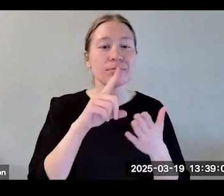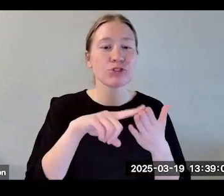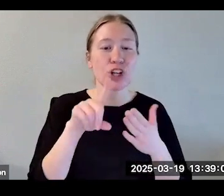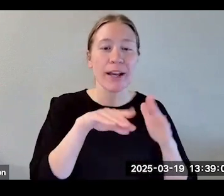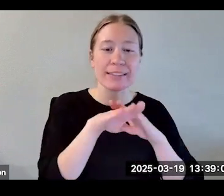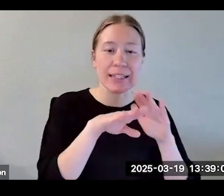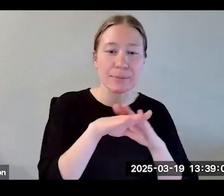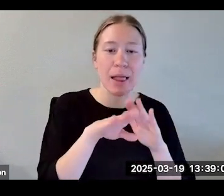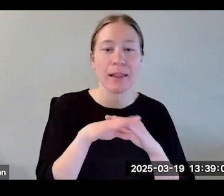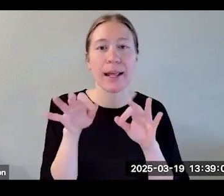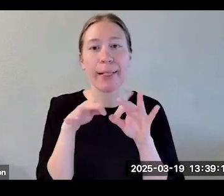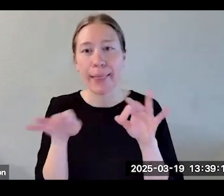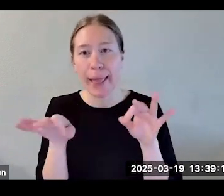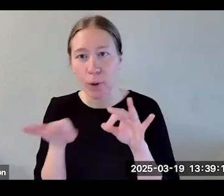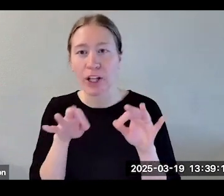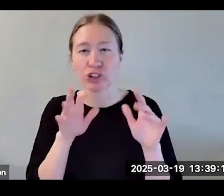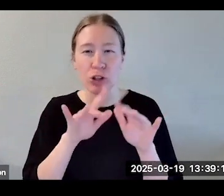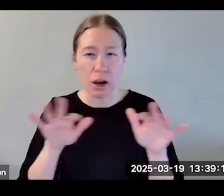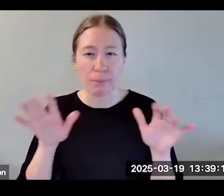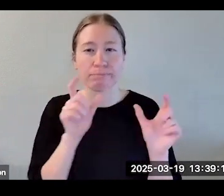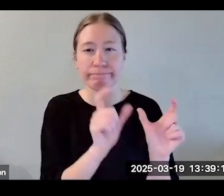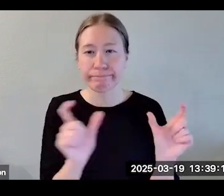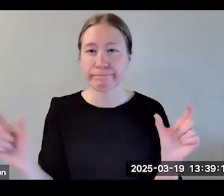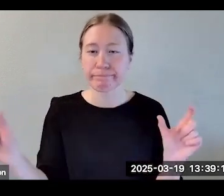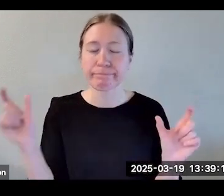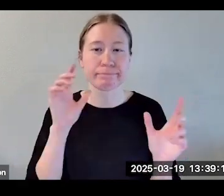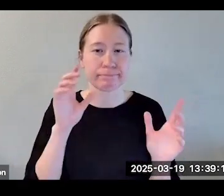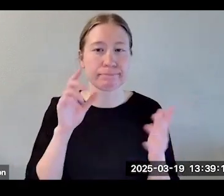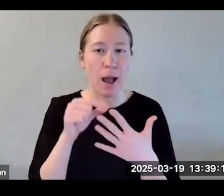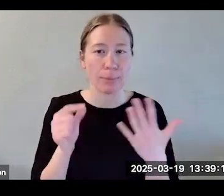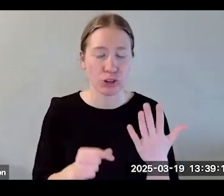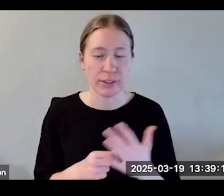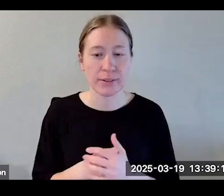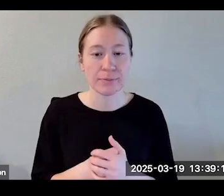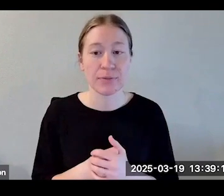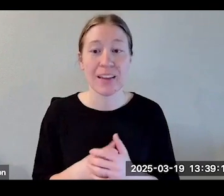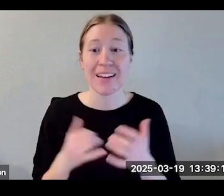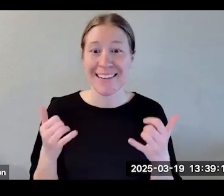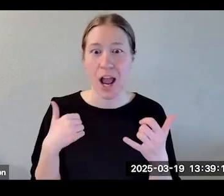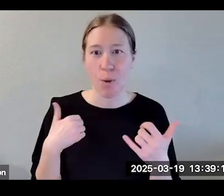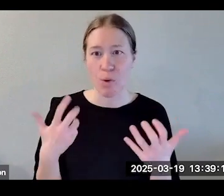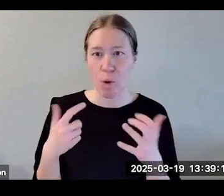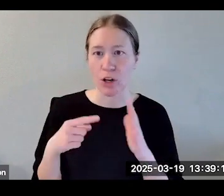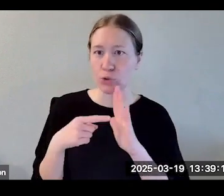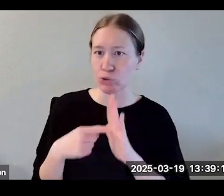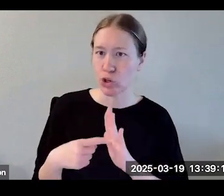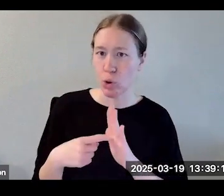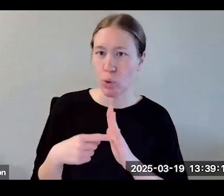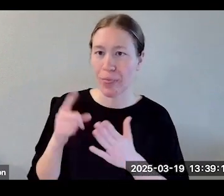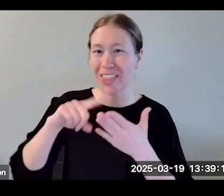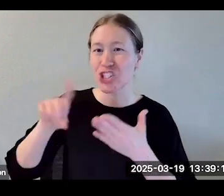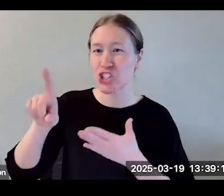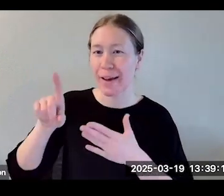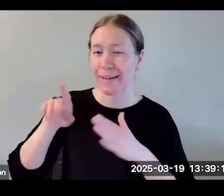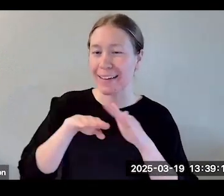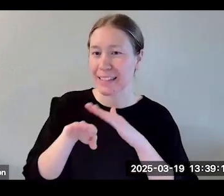For this presentation, I'm really trying to draw attention to the check accessibility option, which is very important to know